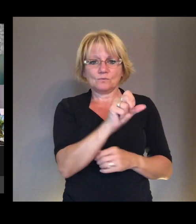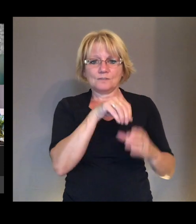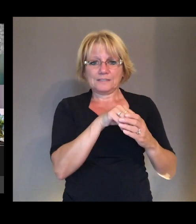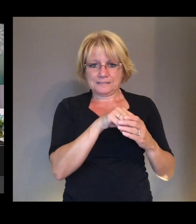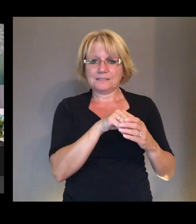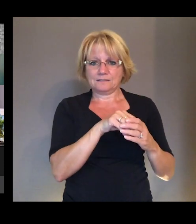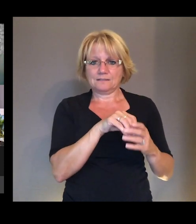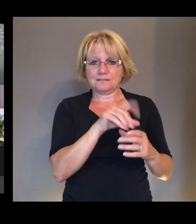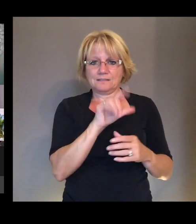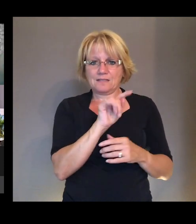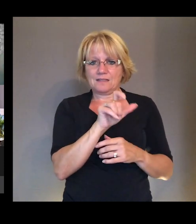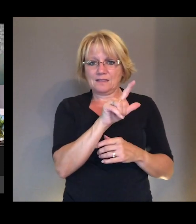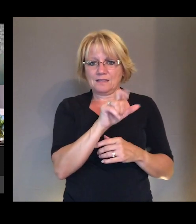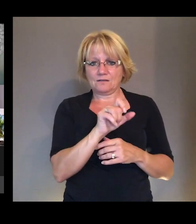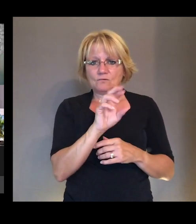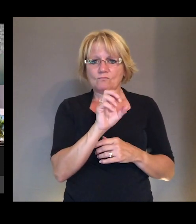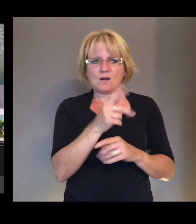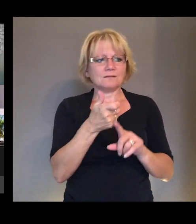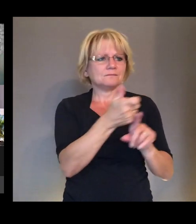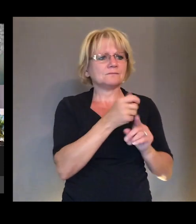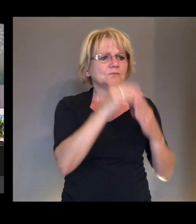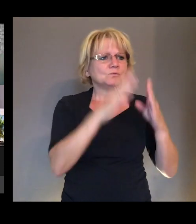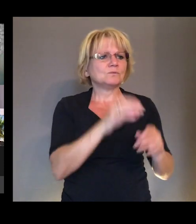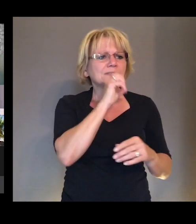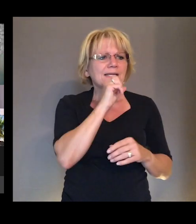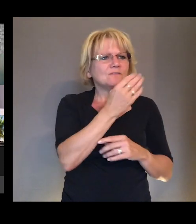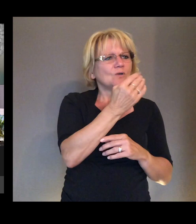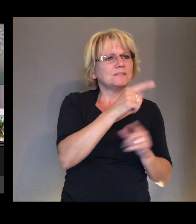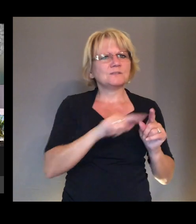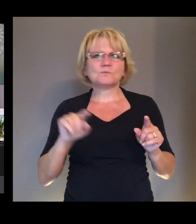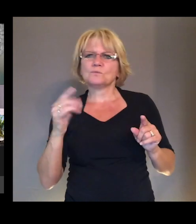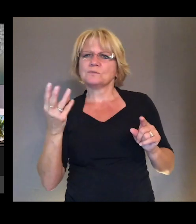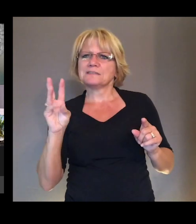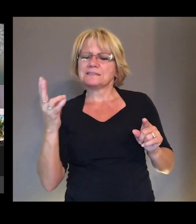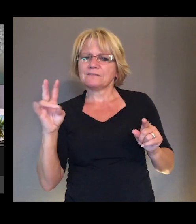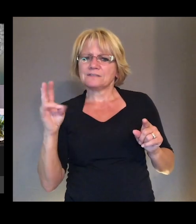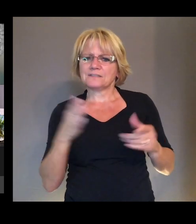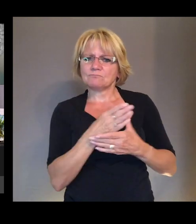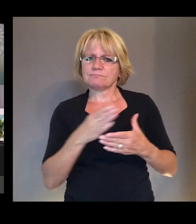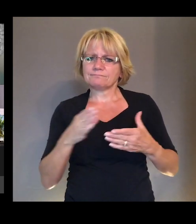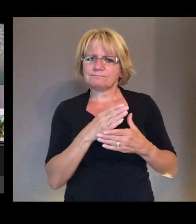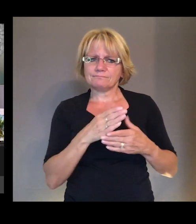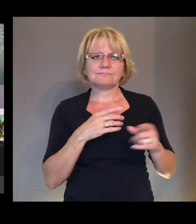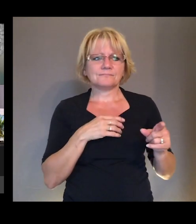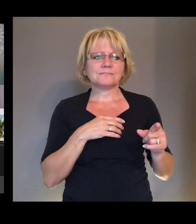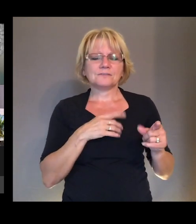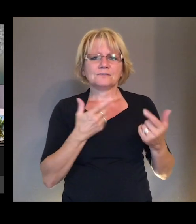And if some of you remember these imaging of the students who are anywhere from ages 14 to 16 or 17,